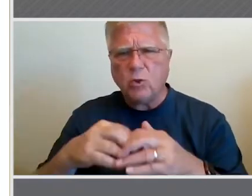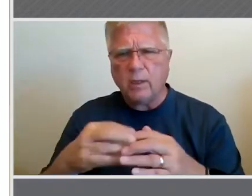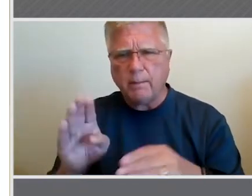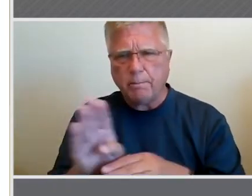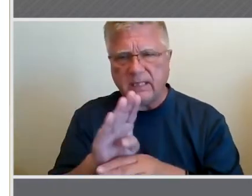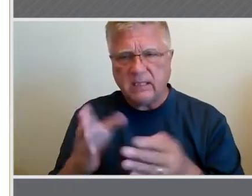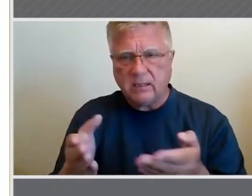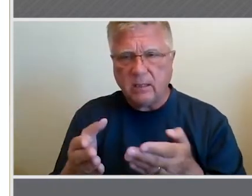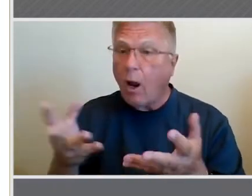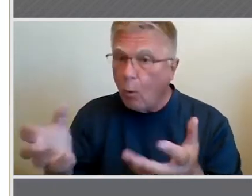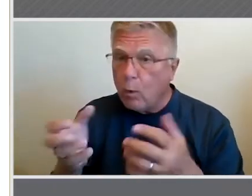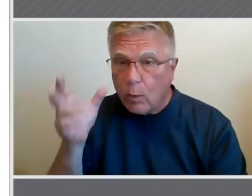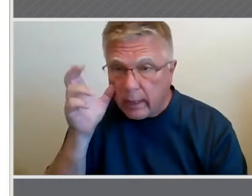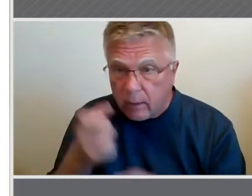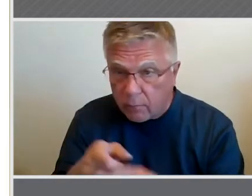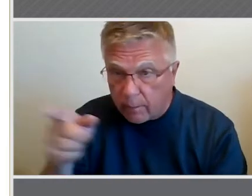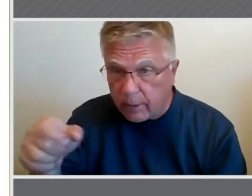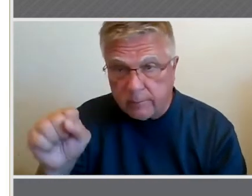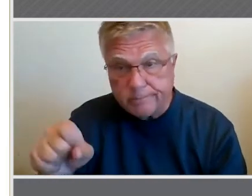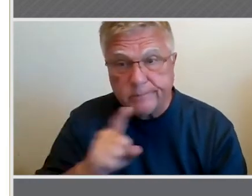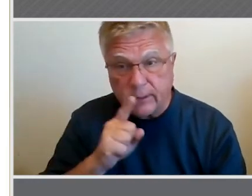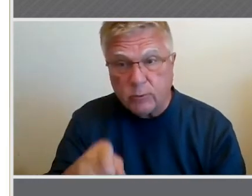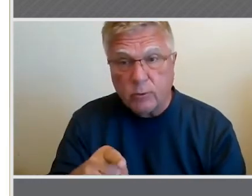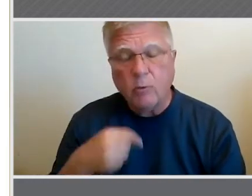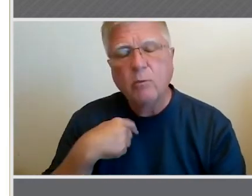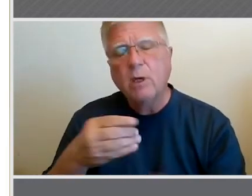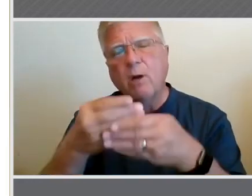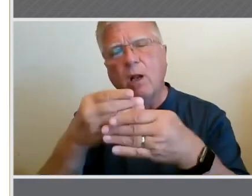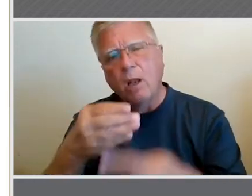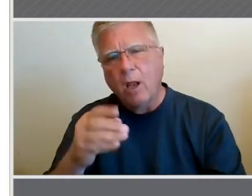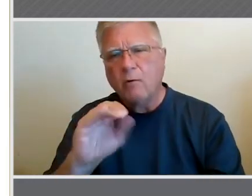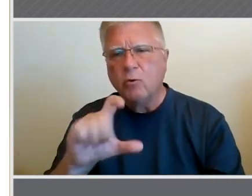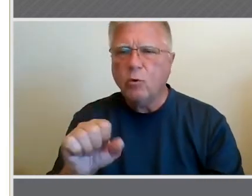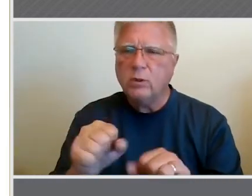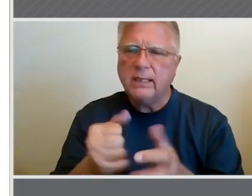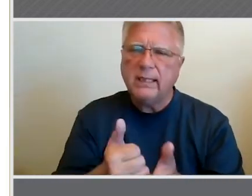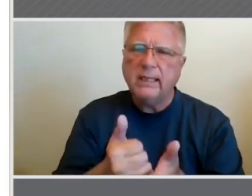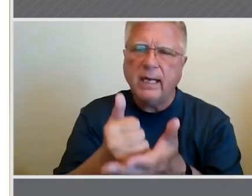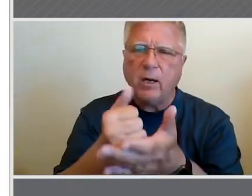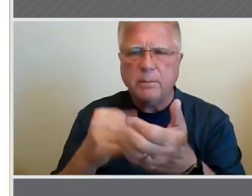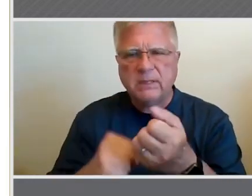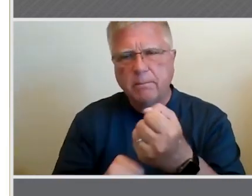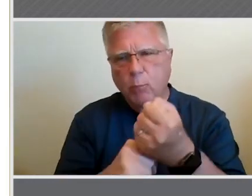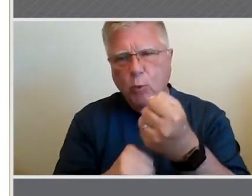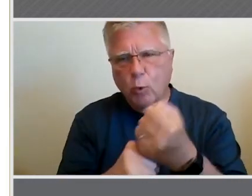to hear from you. We do have lots of tools that can support folks and, you know, whether it's through